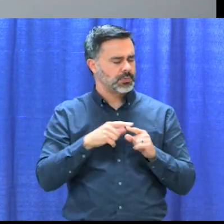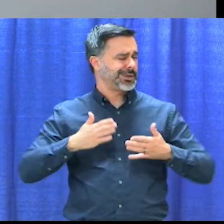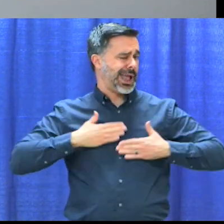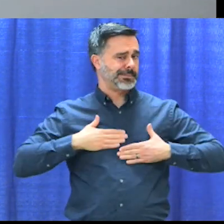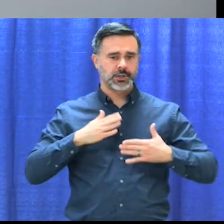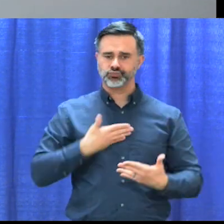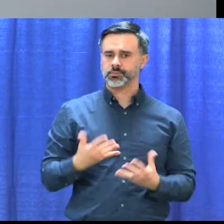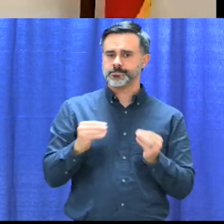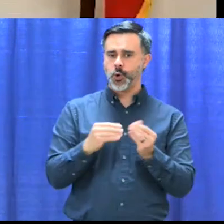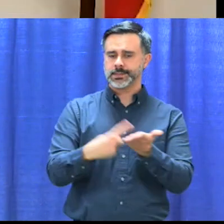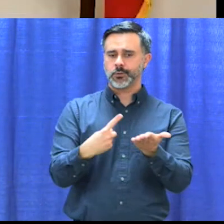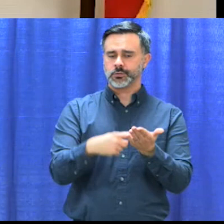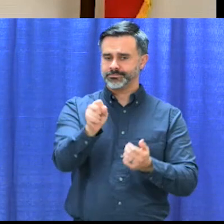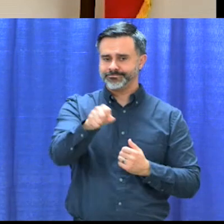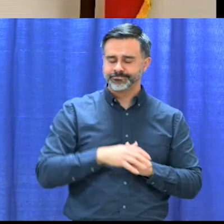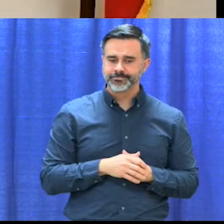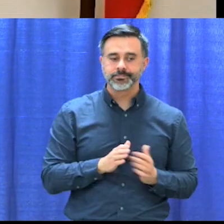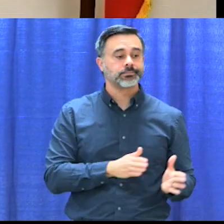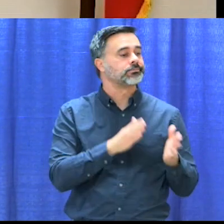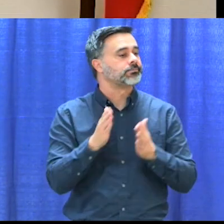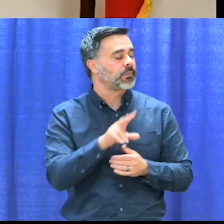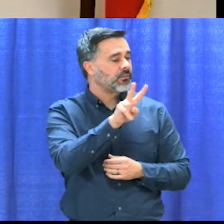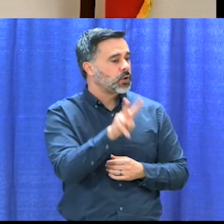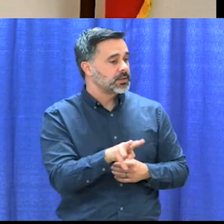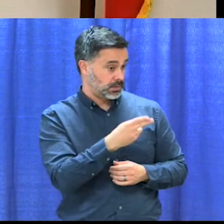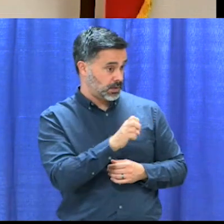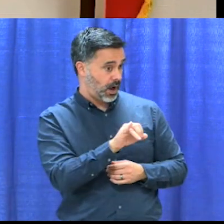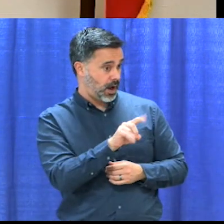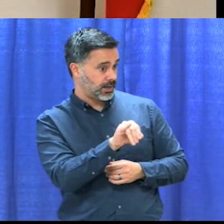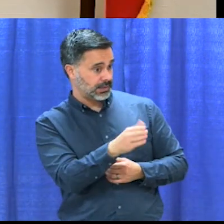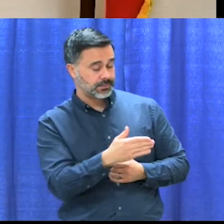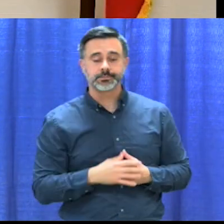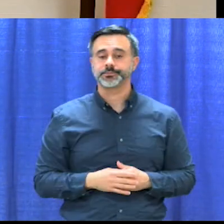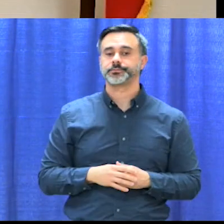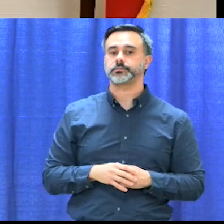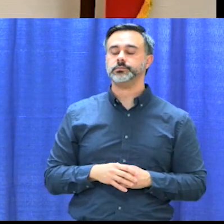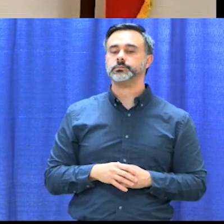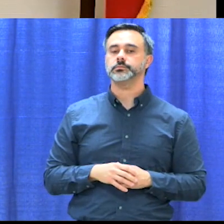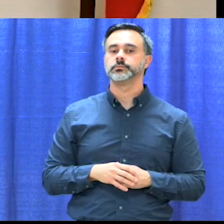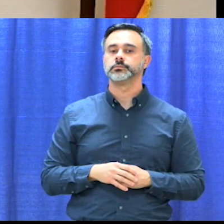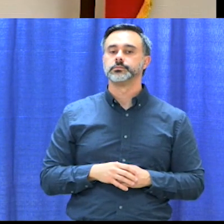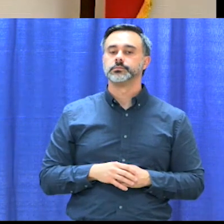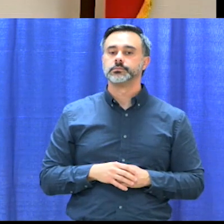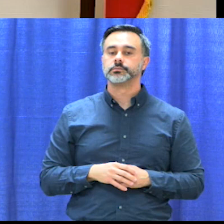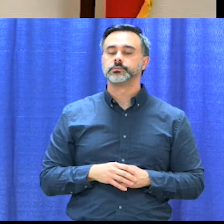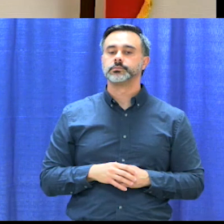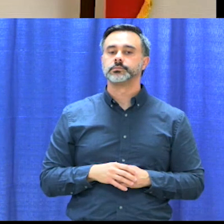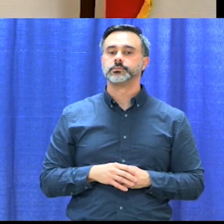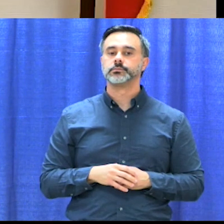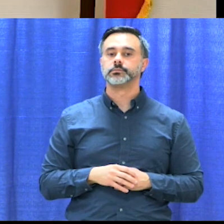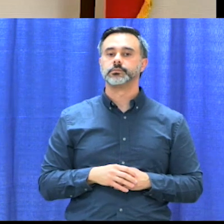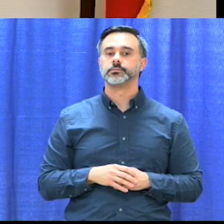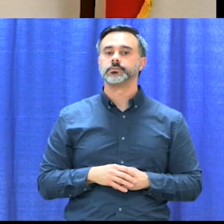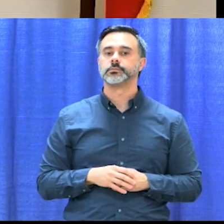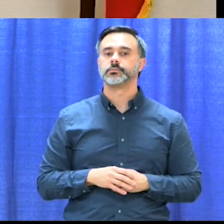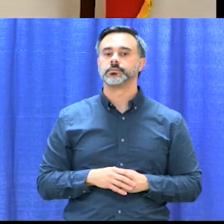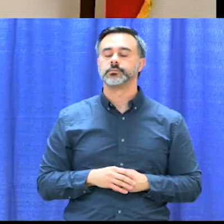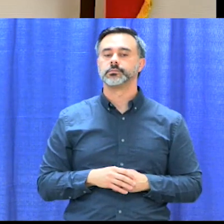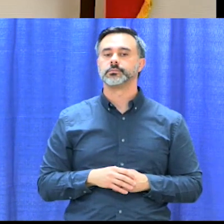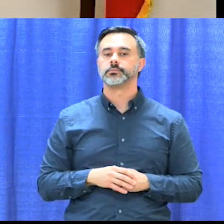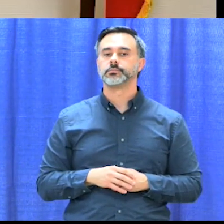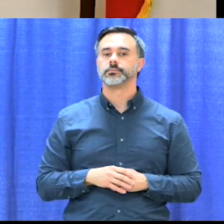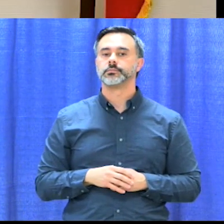[Thurmond speaking] Thank you and for Verizon Heidi.